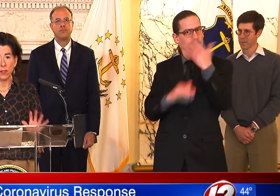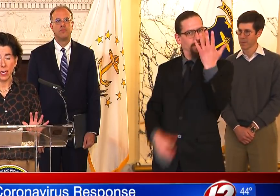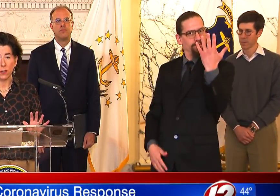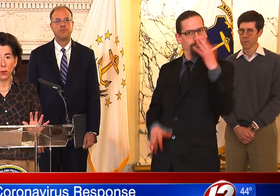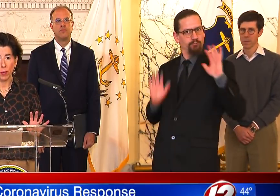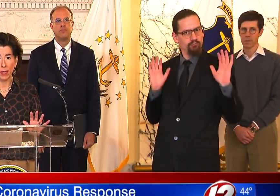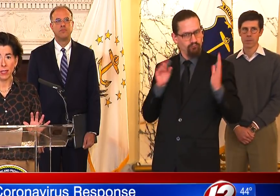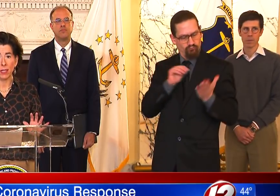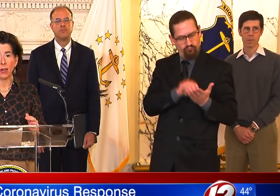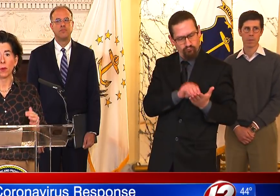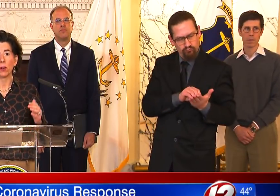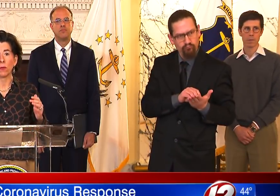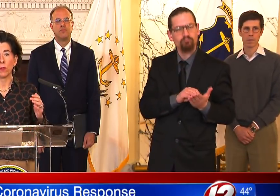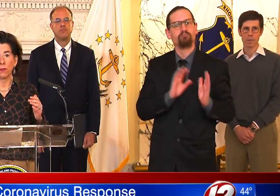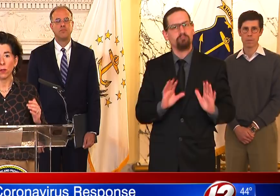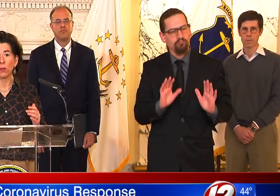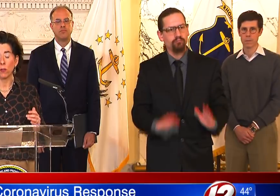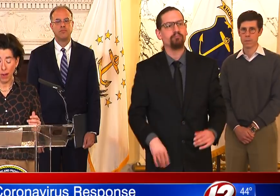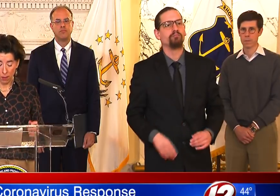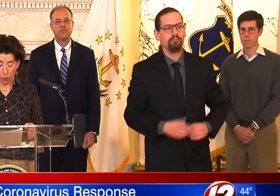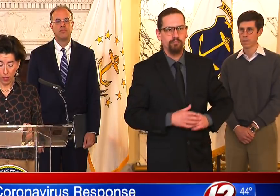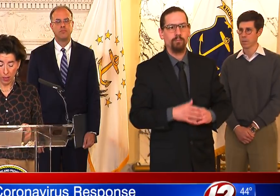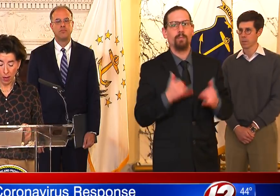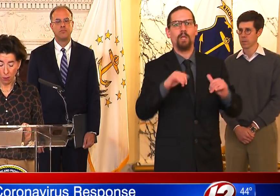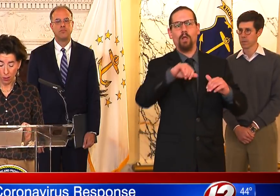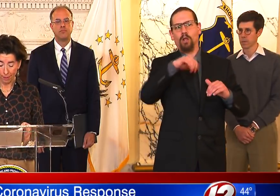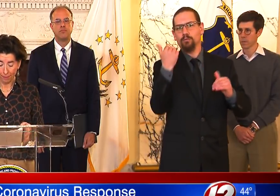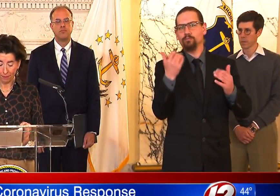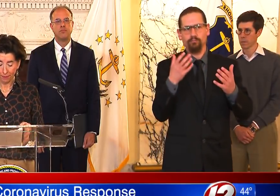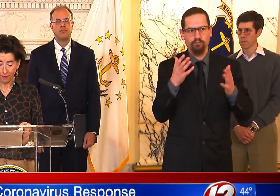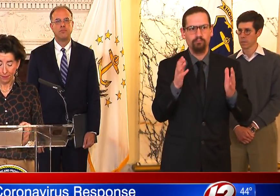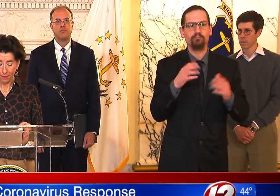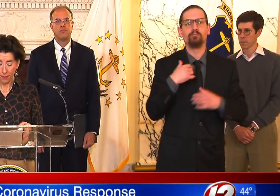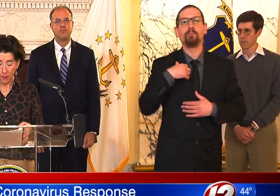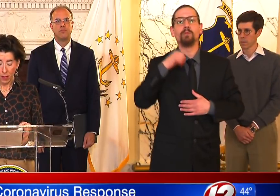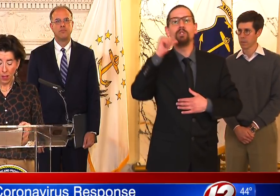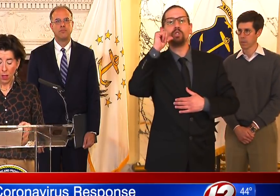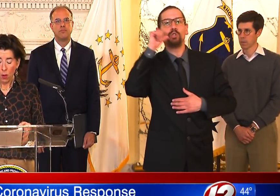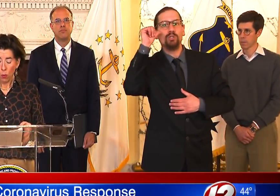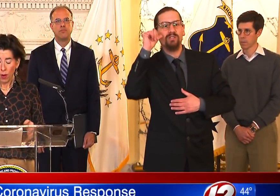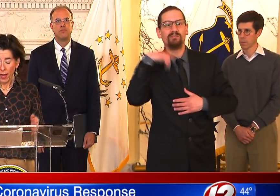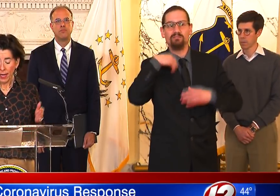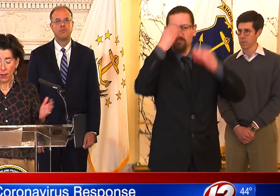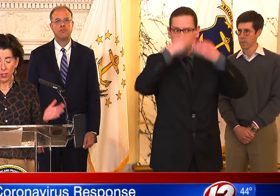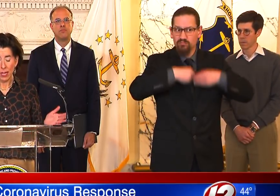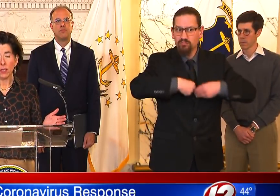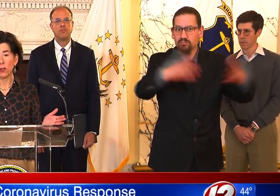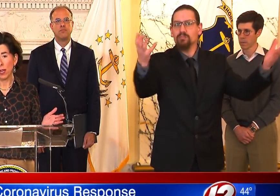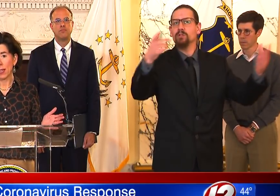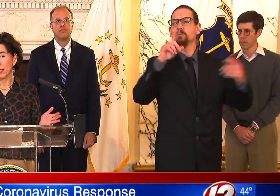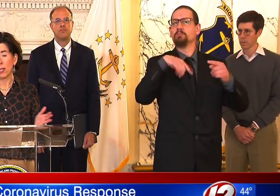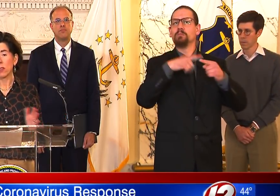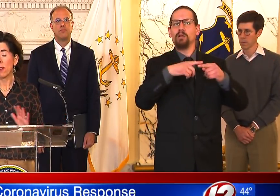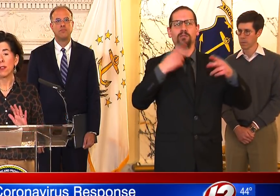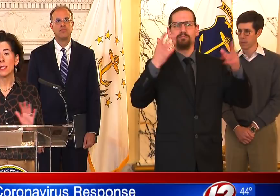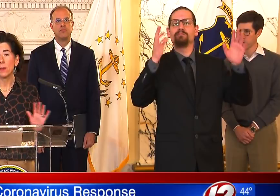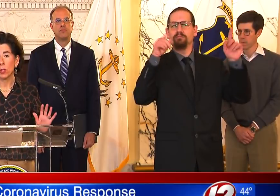GROUND. I THINK I HAVE CREATED CONFUSION. BEAR WITH ME, AND I AM GOING